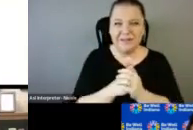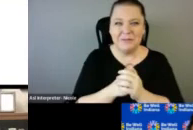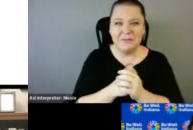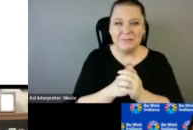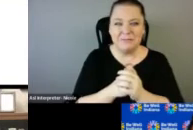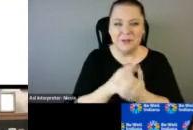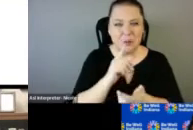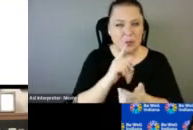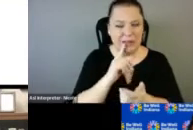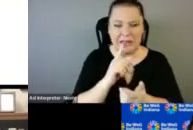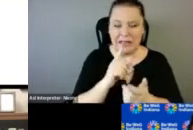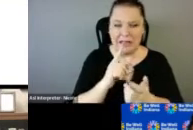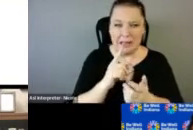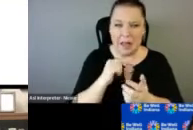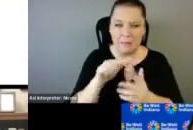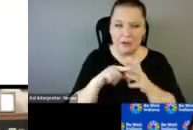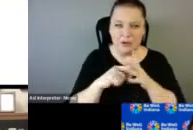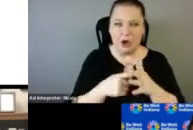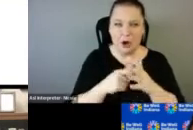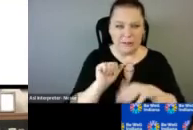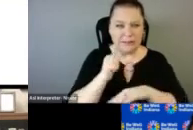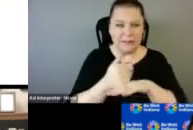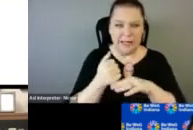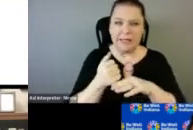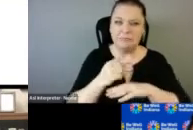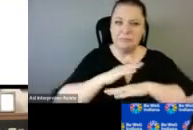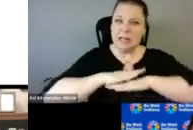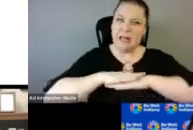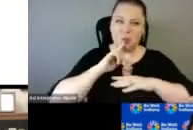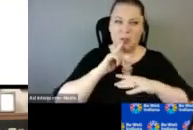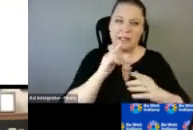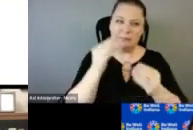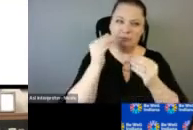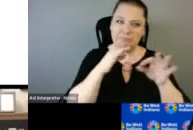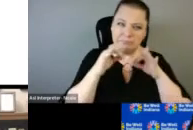setting the stage and and giving you all the backdrop and the kind of core principles that